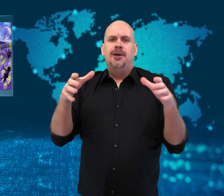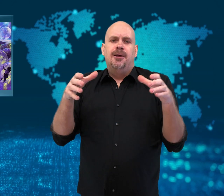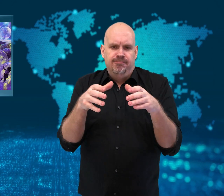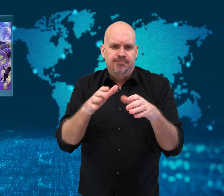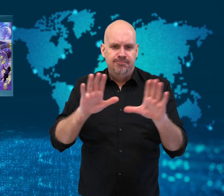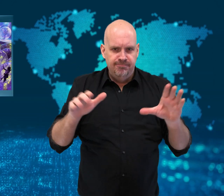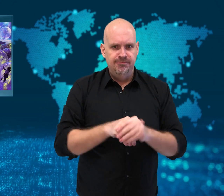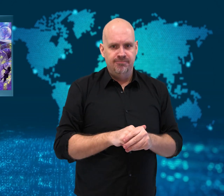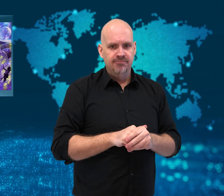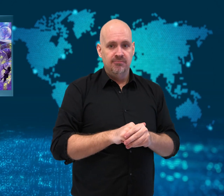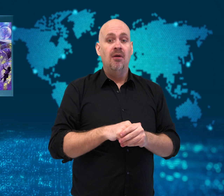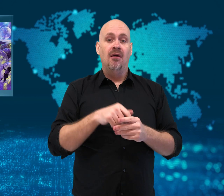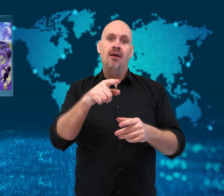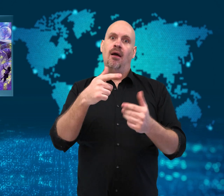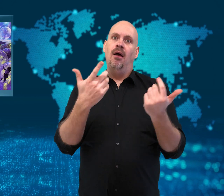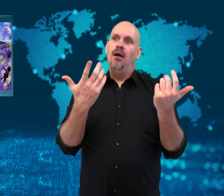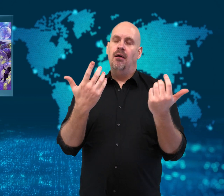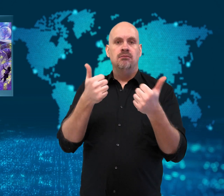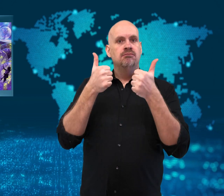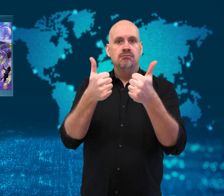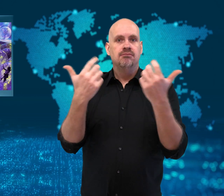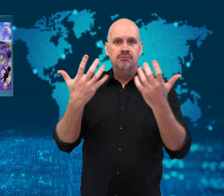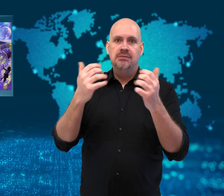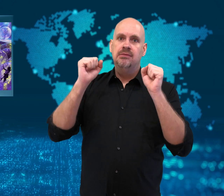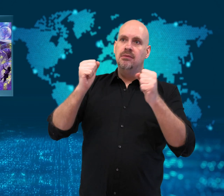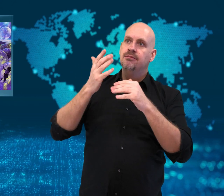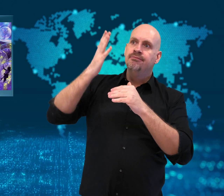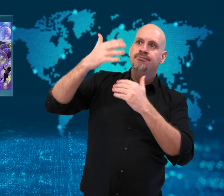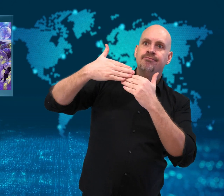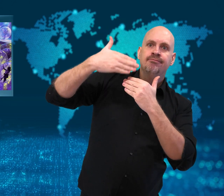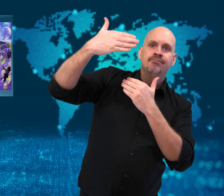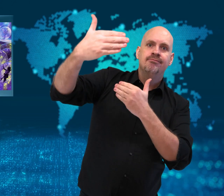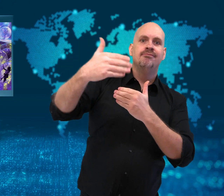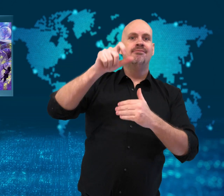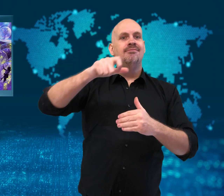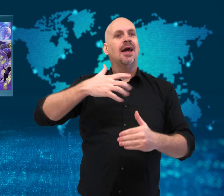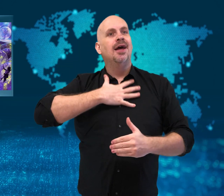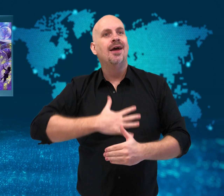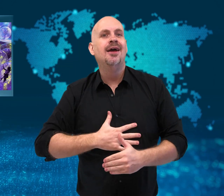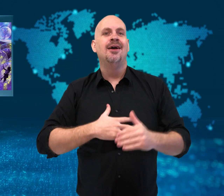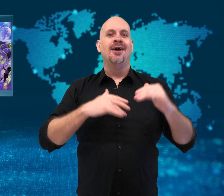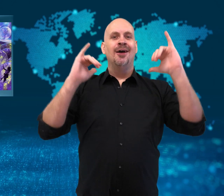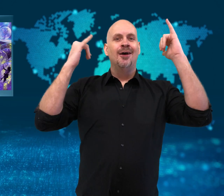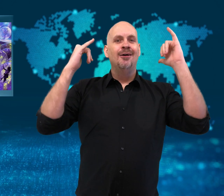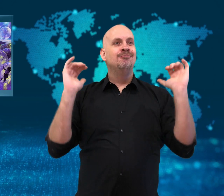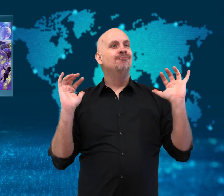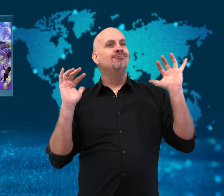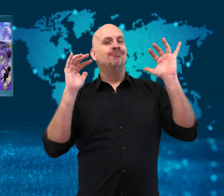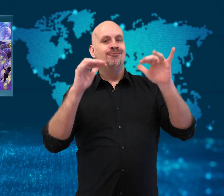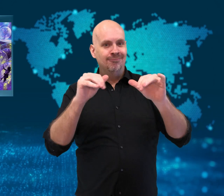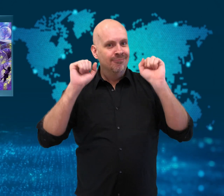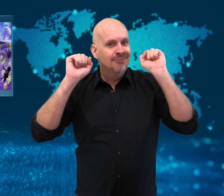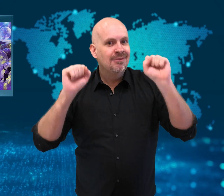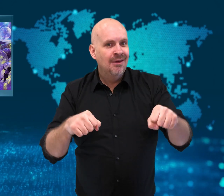it offers concert-goers an opportunity to experience some kind